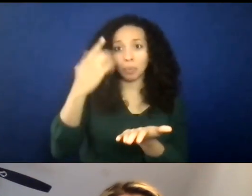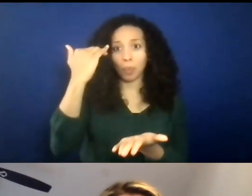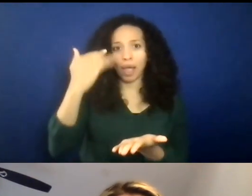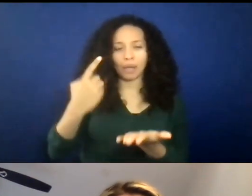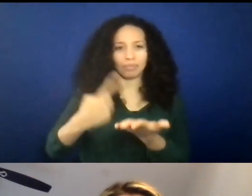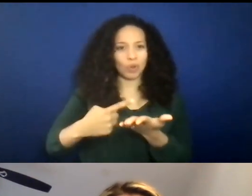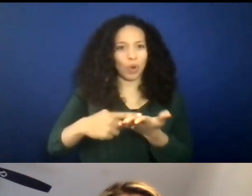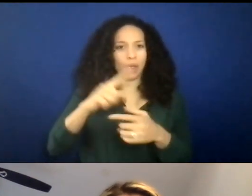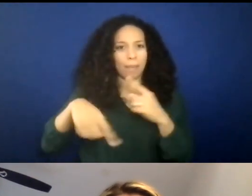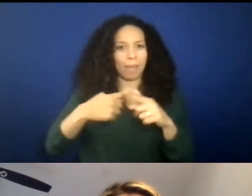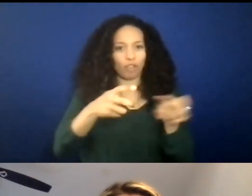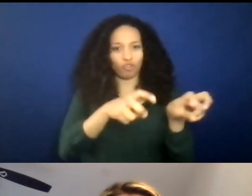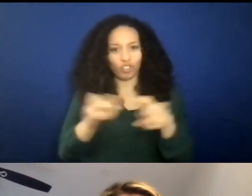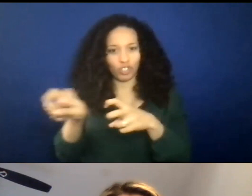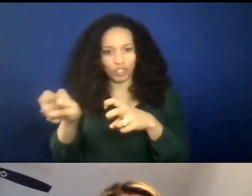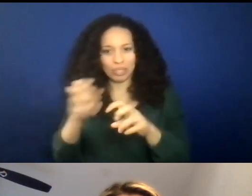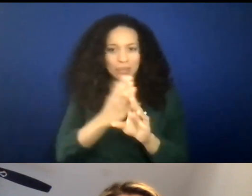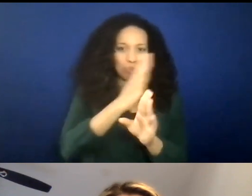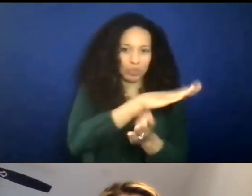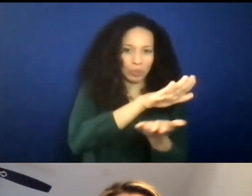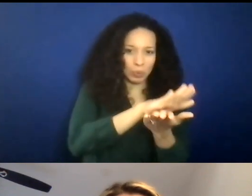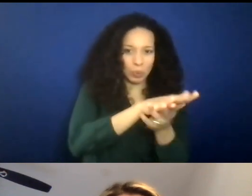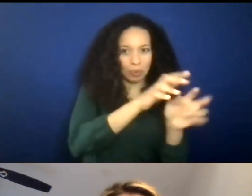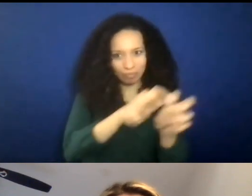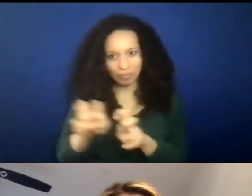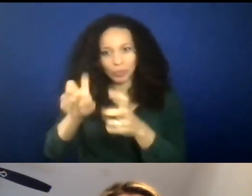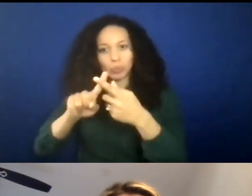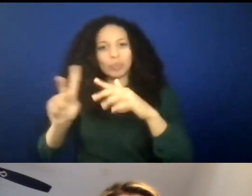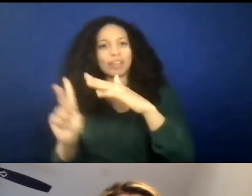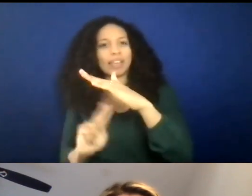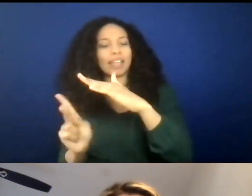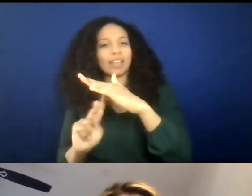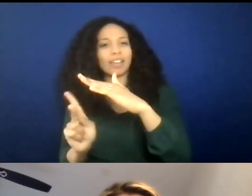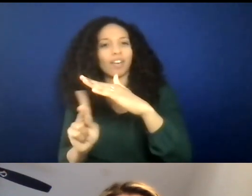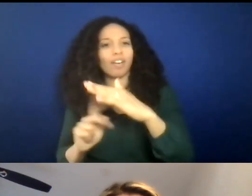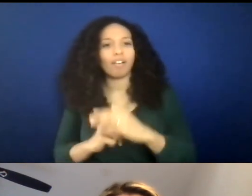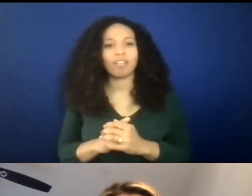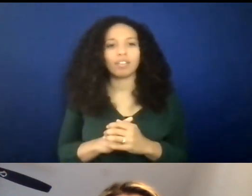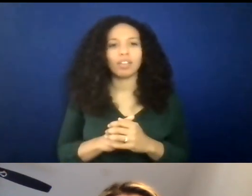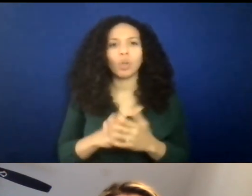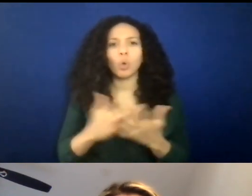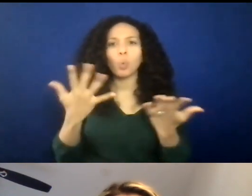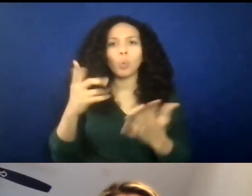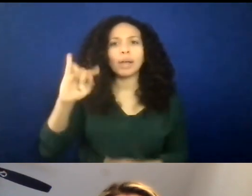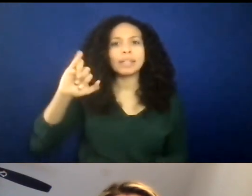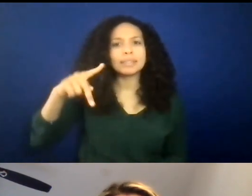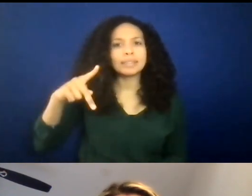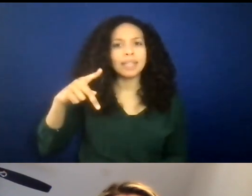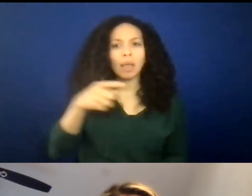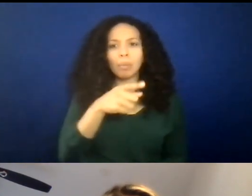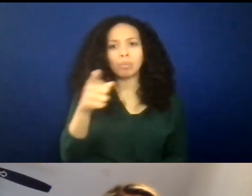from preschool to Kindergarten of what, what tips you might offer families who are going through